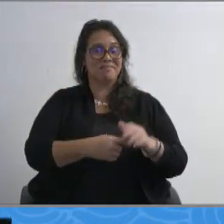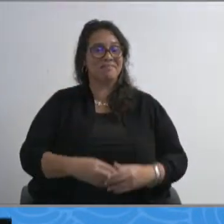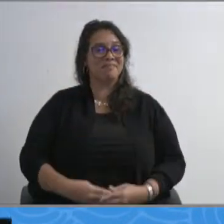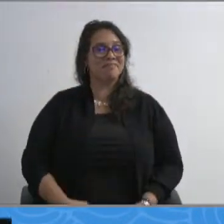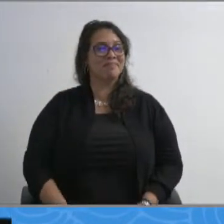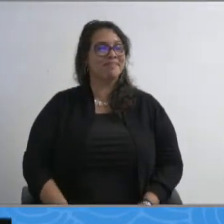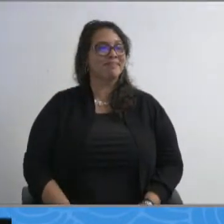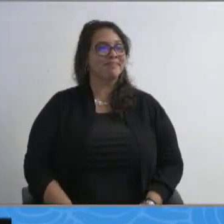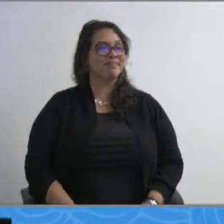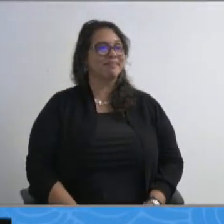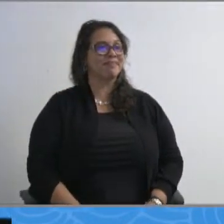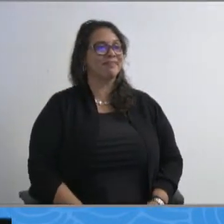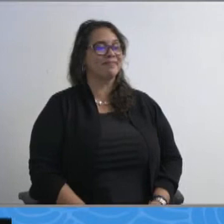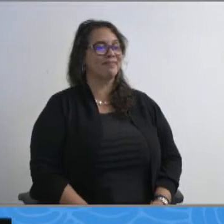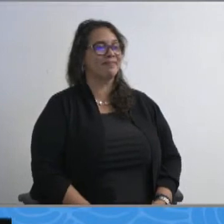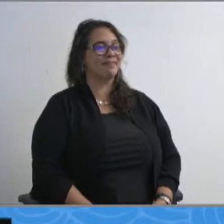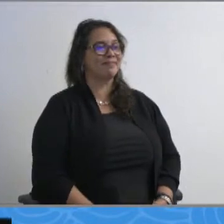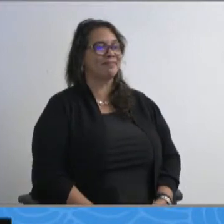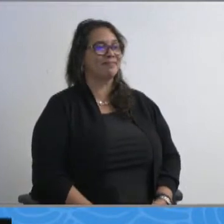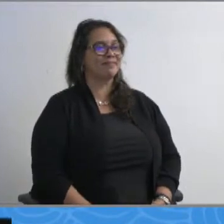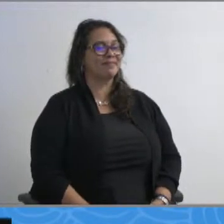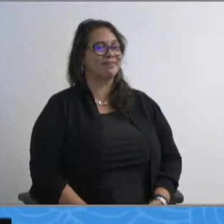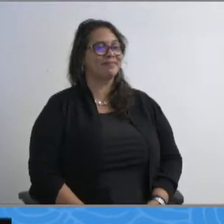Let me pull that up before I share.